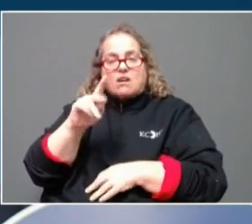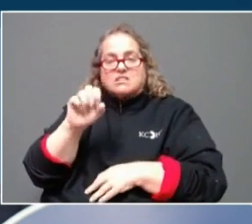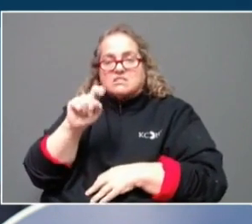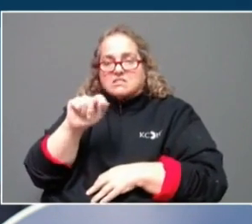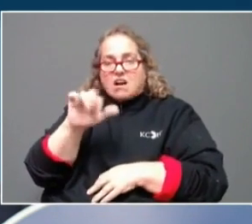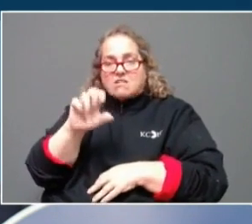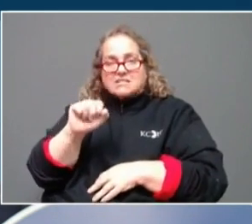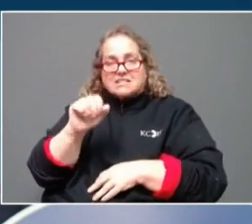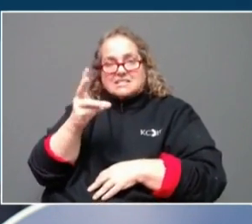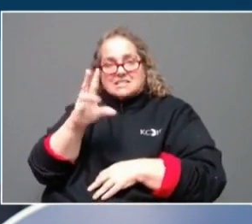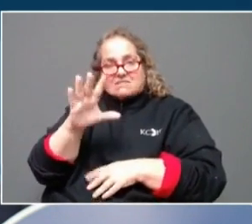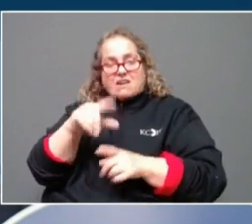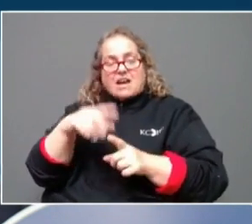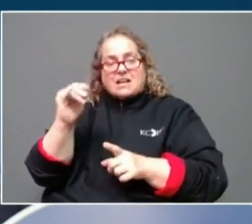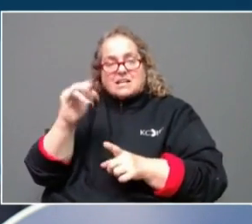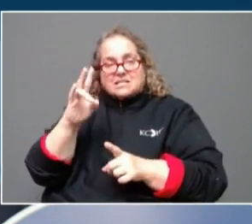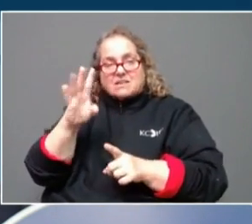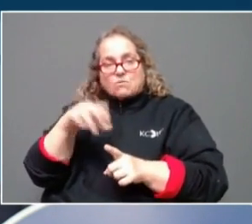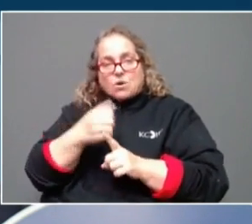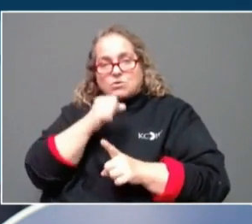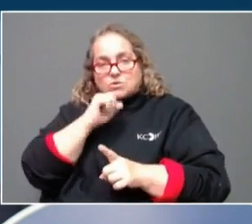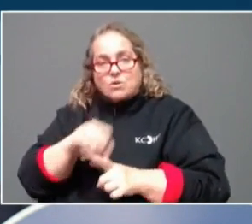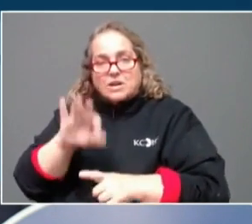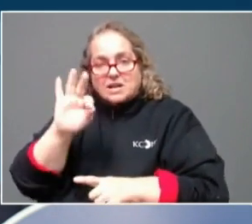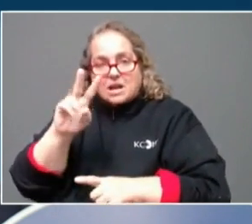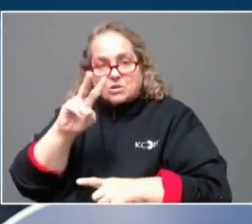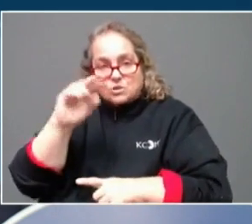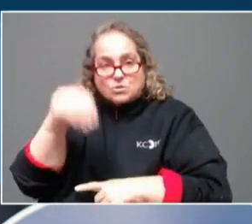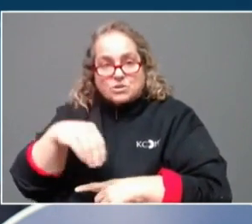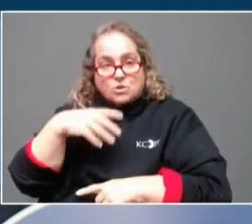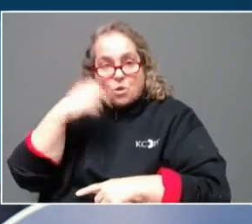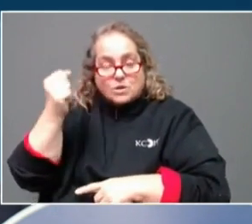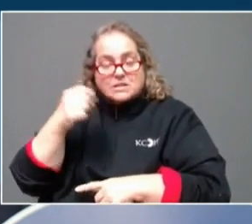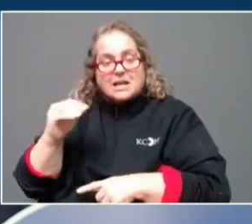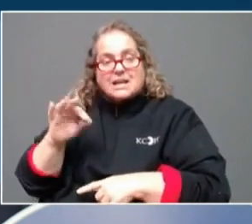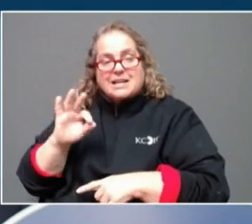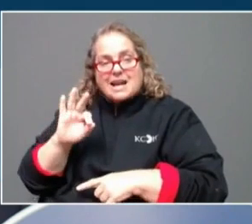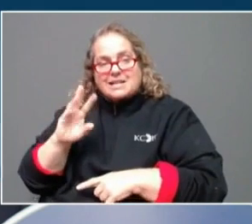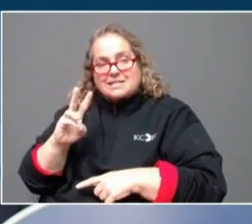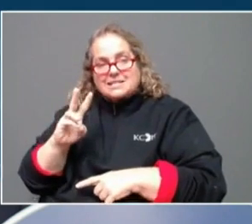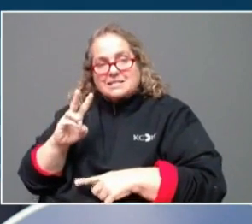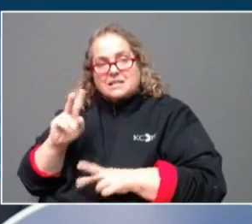year olds, we have 92% in the oldest category of 96% for people, 65 and